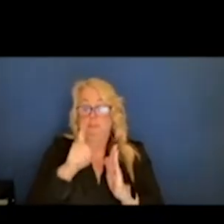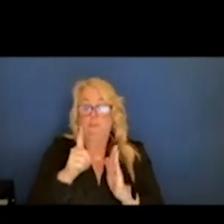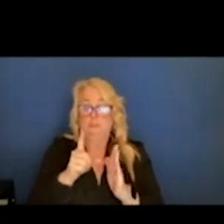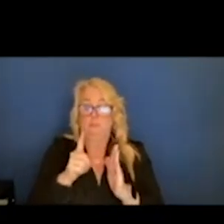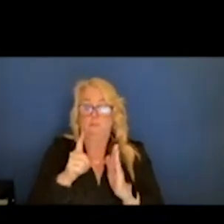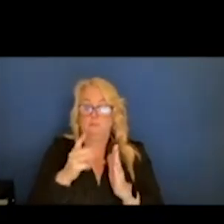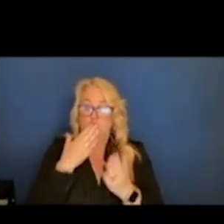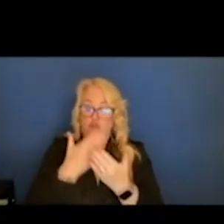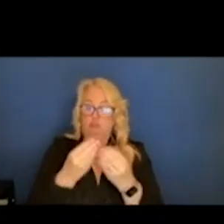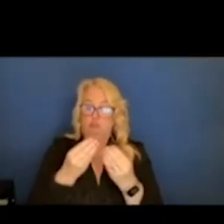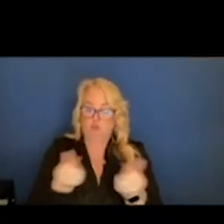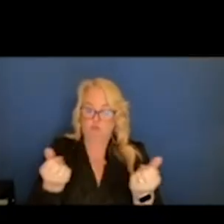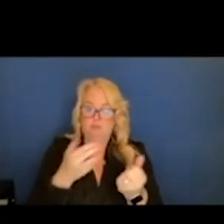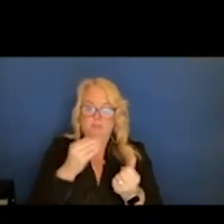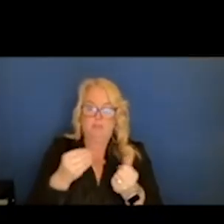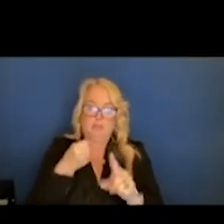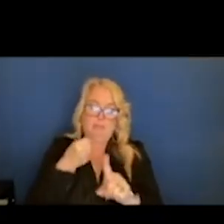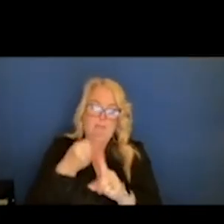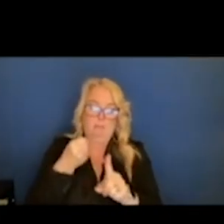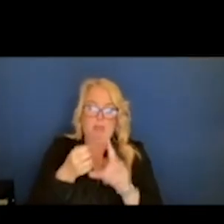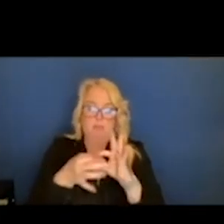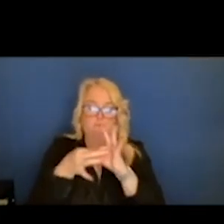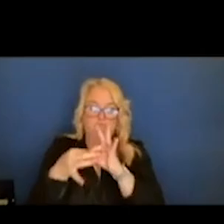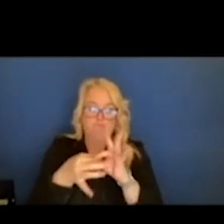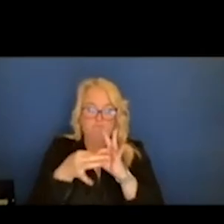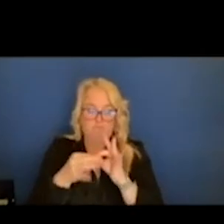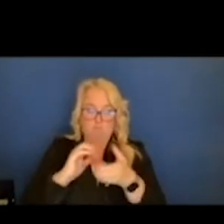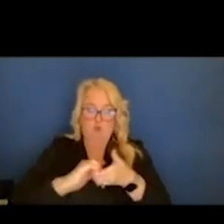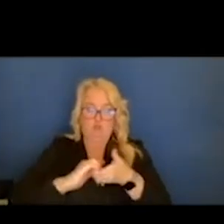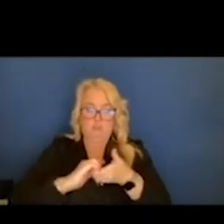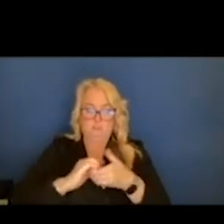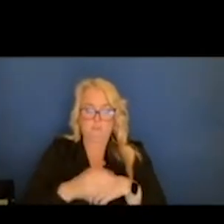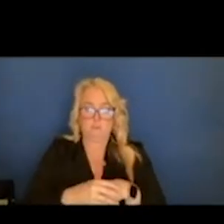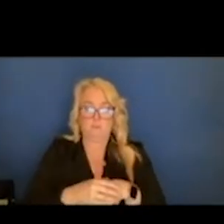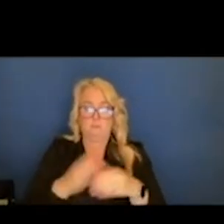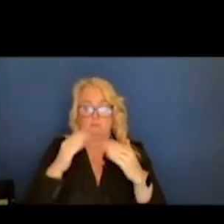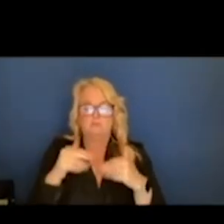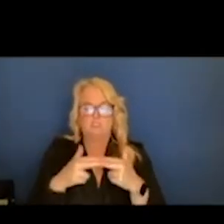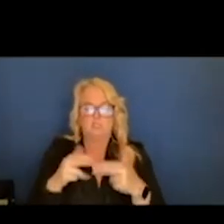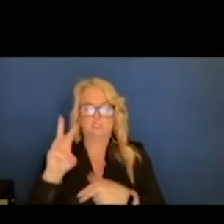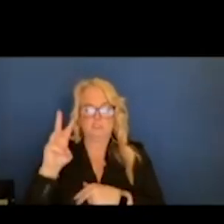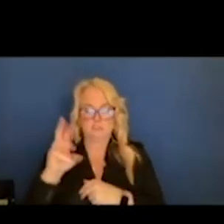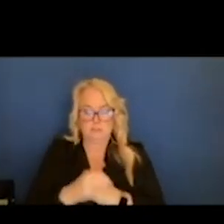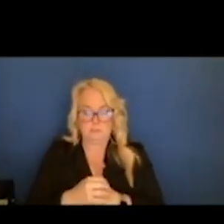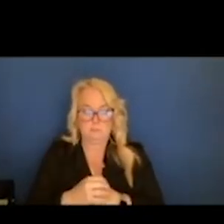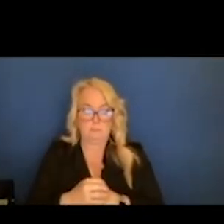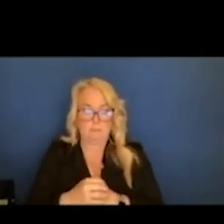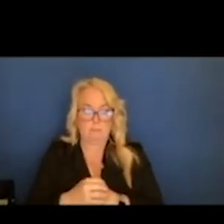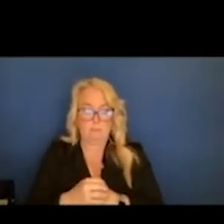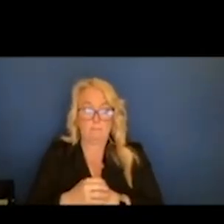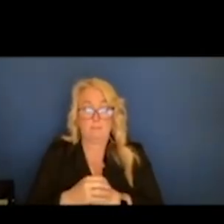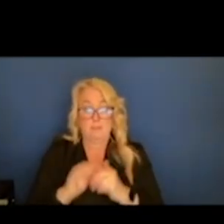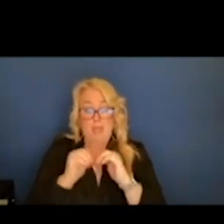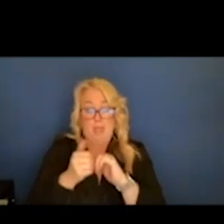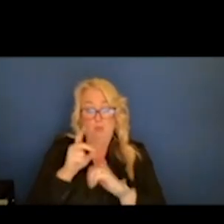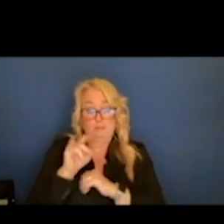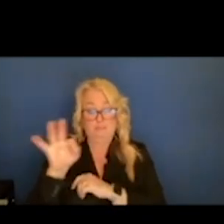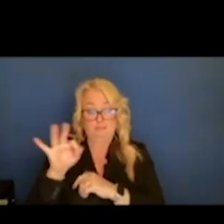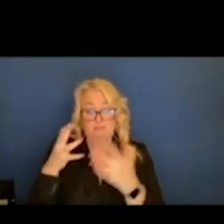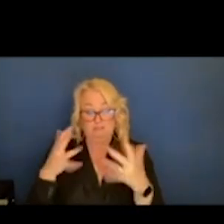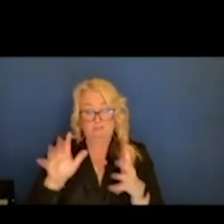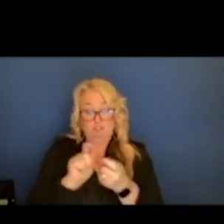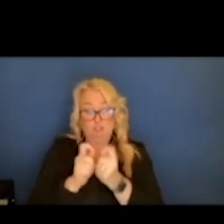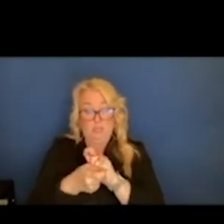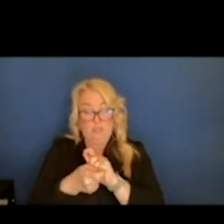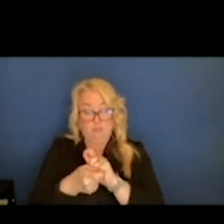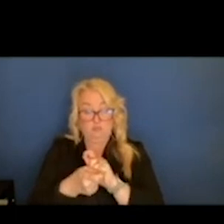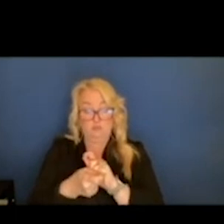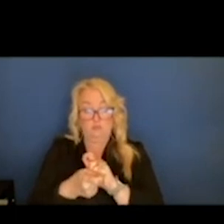and impactful partnerships. Slide 6. How DIF Has Evolved.